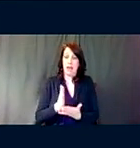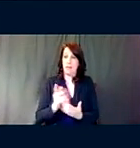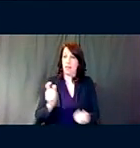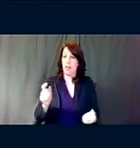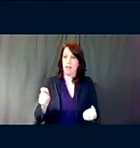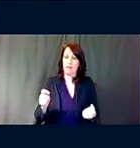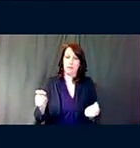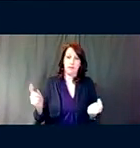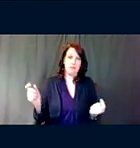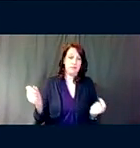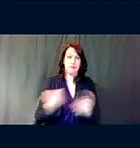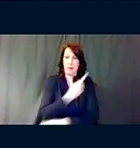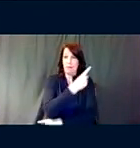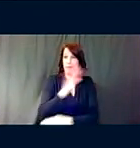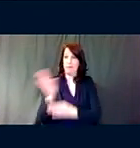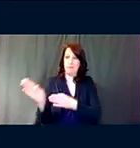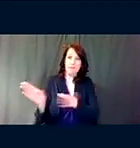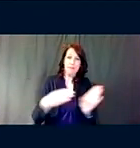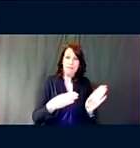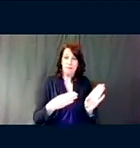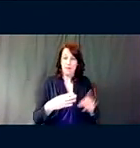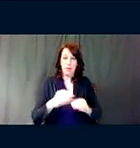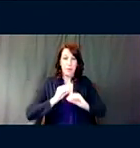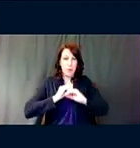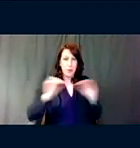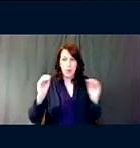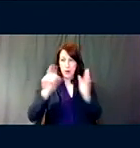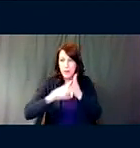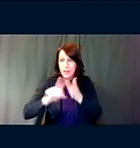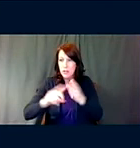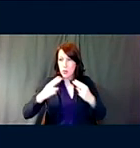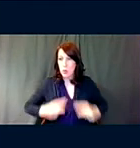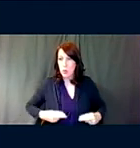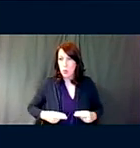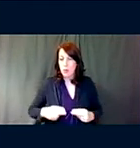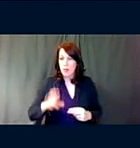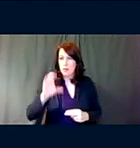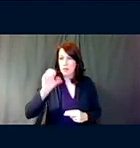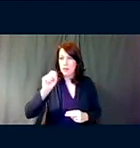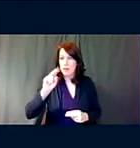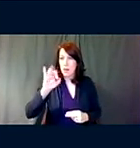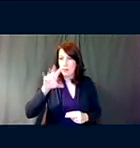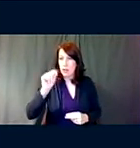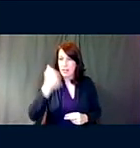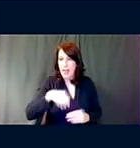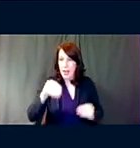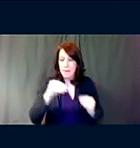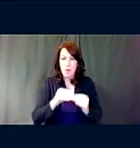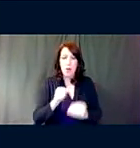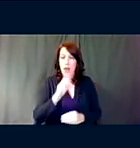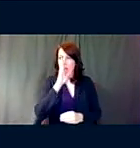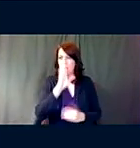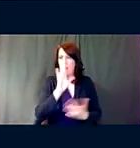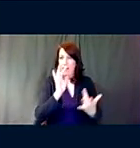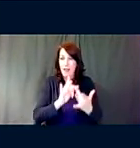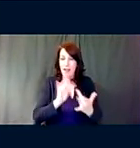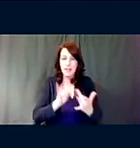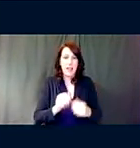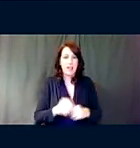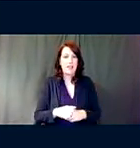HAVE TO STOP AND TURN IT ON